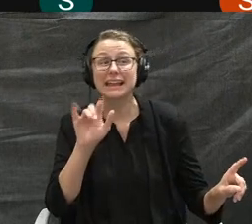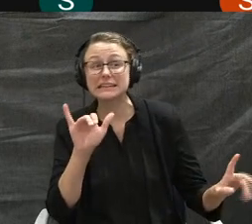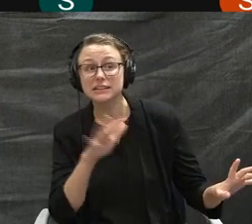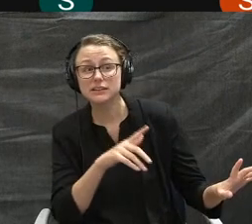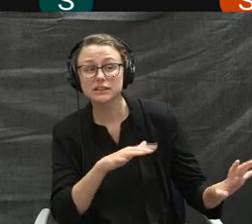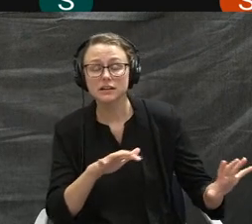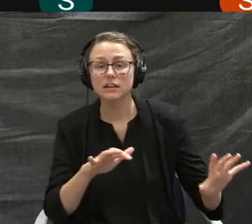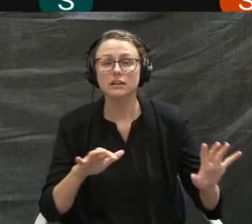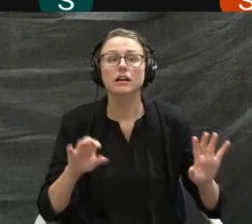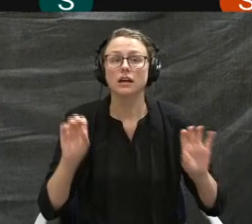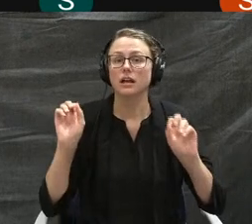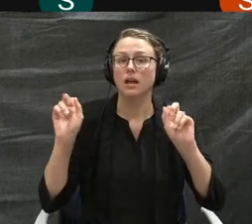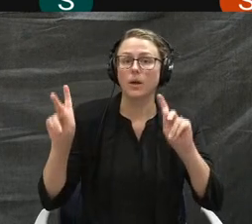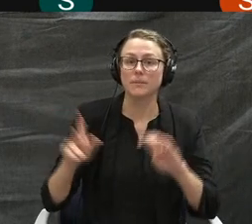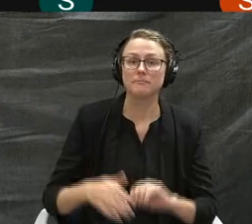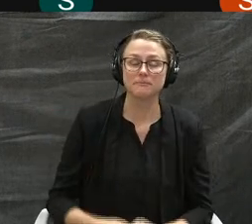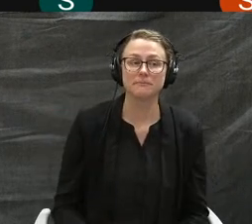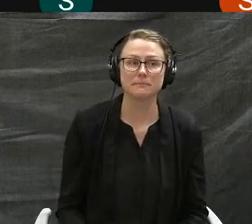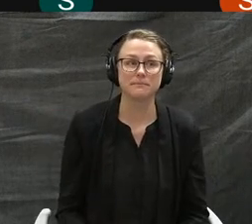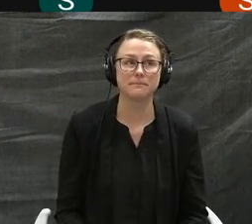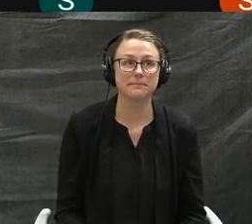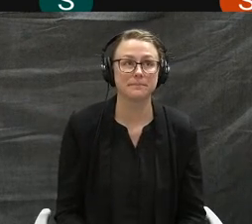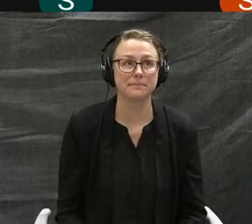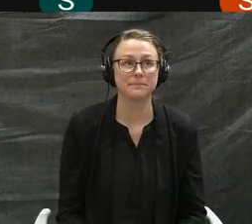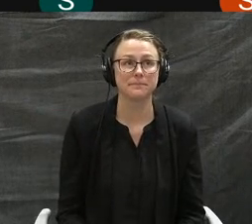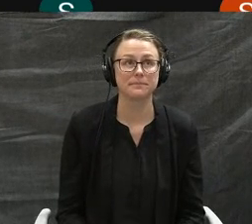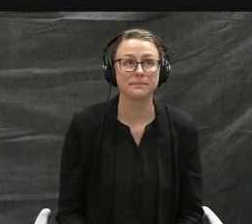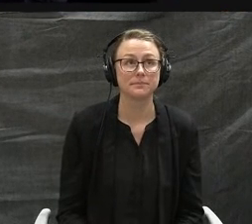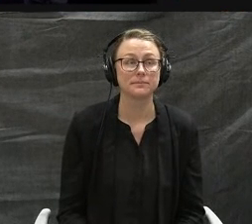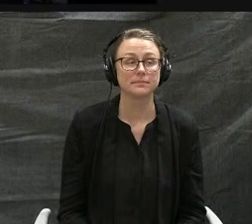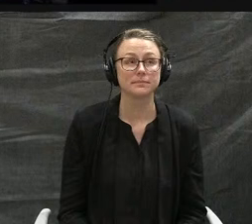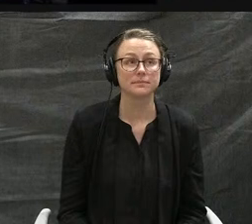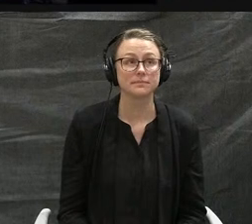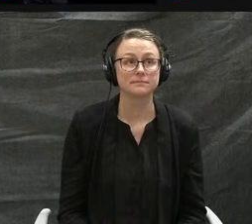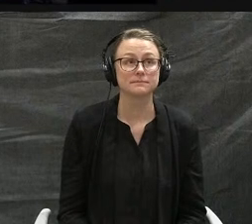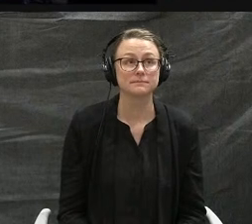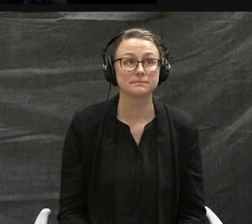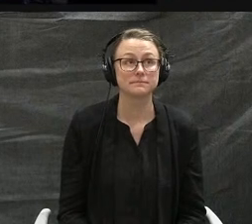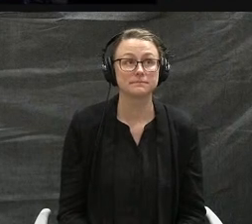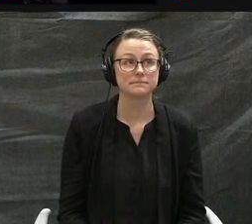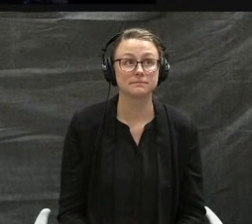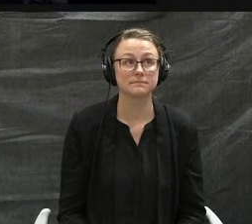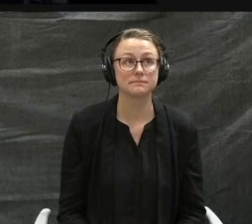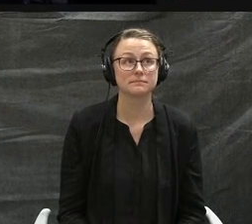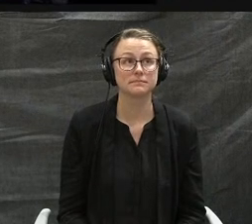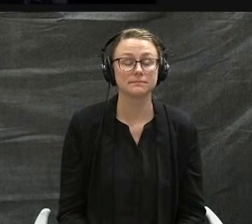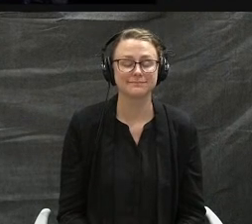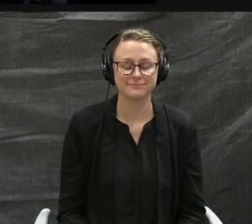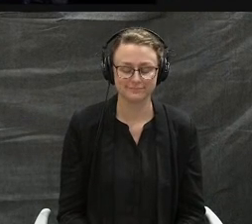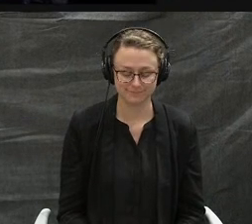Great. Alright, so everybody is